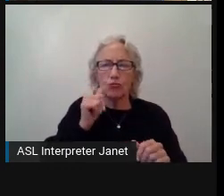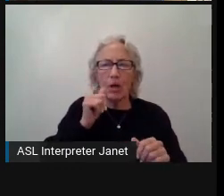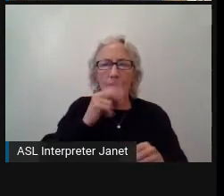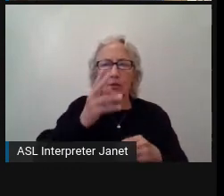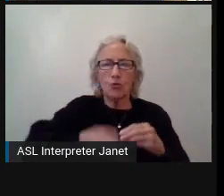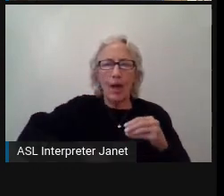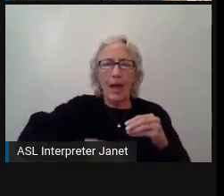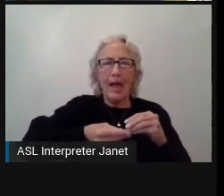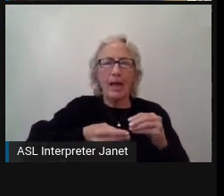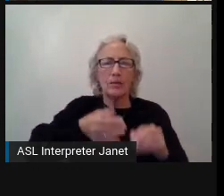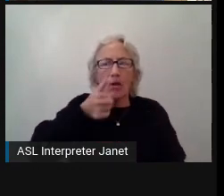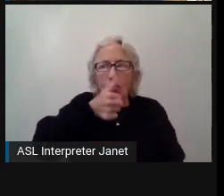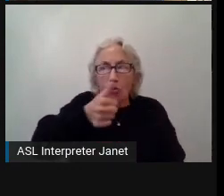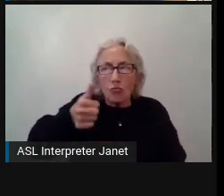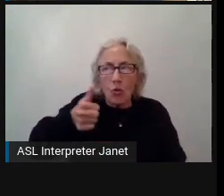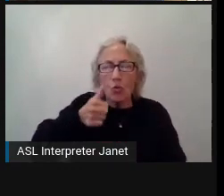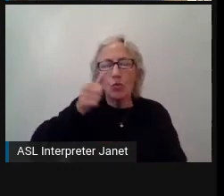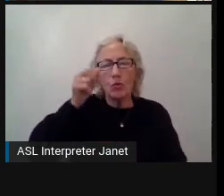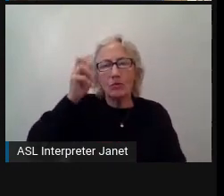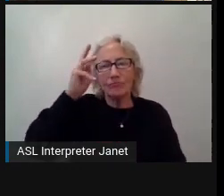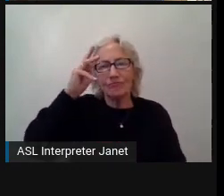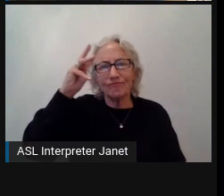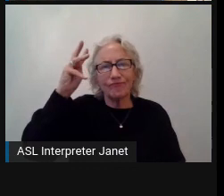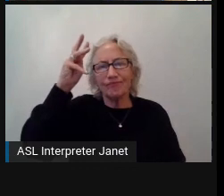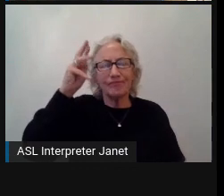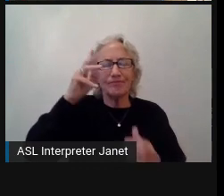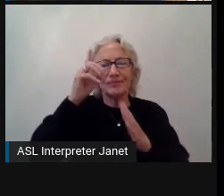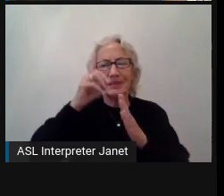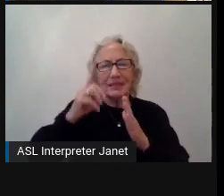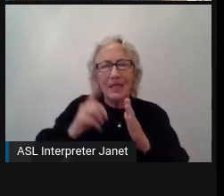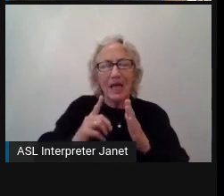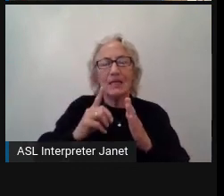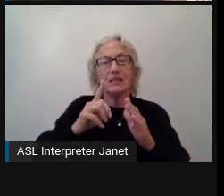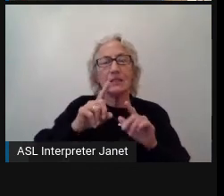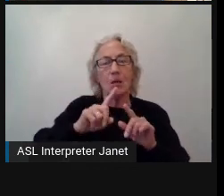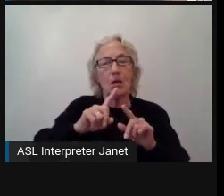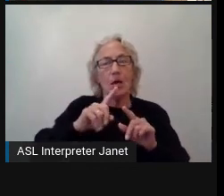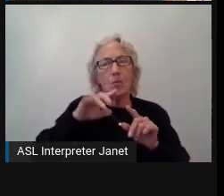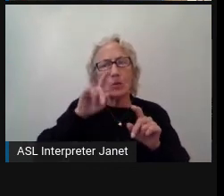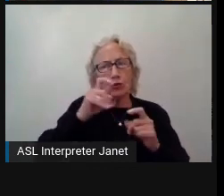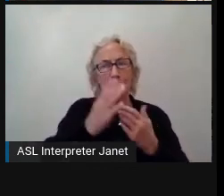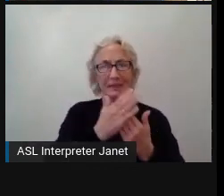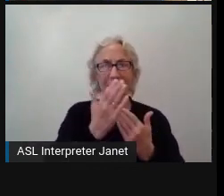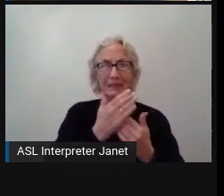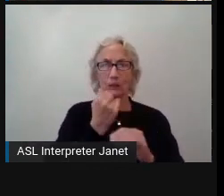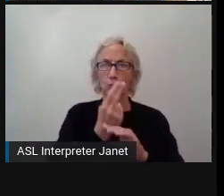because Joomla provides with an easy-to-use way to create their views.